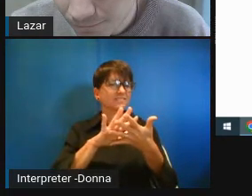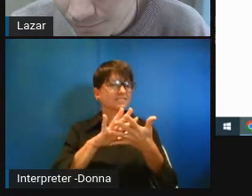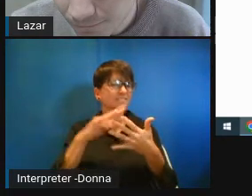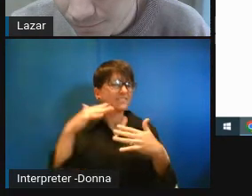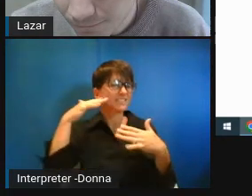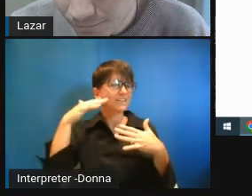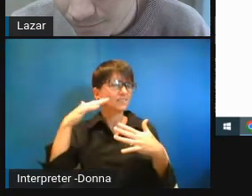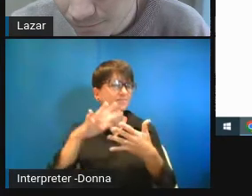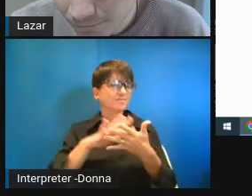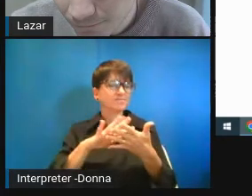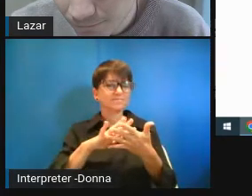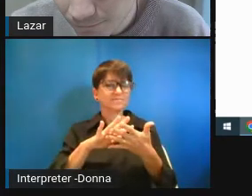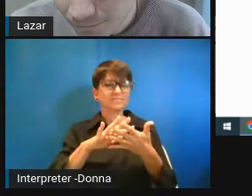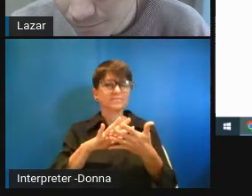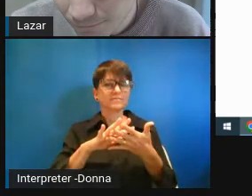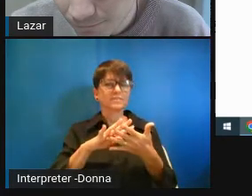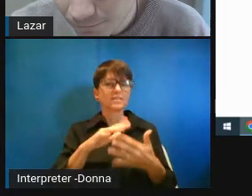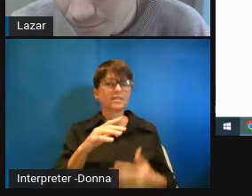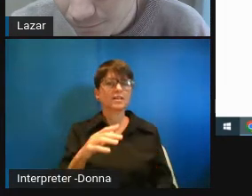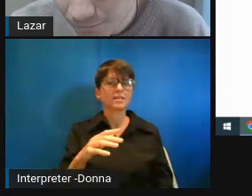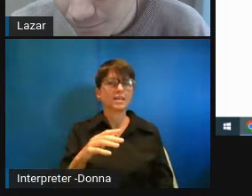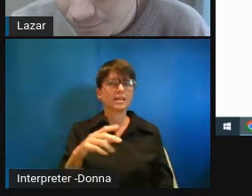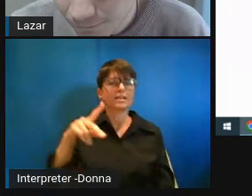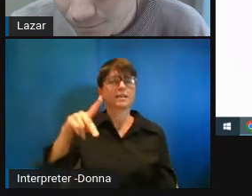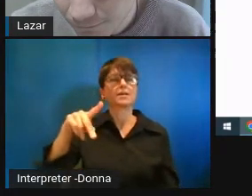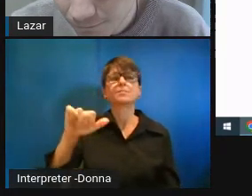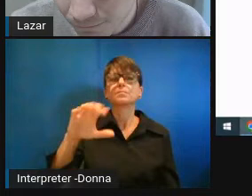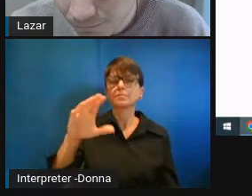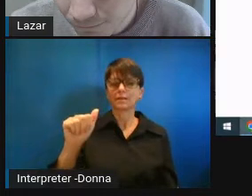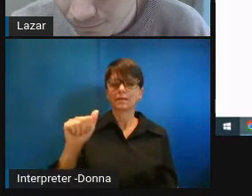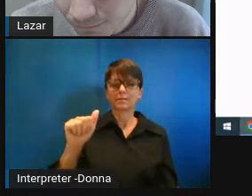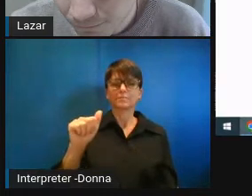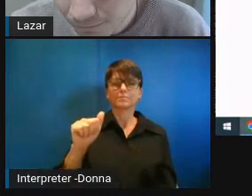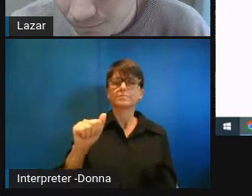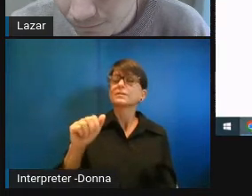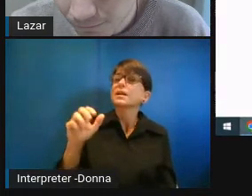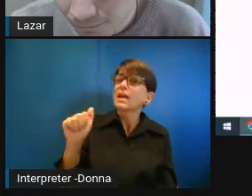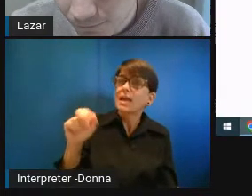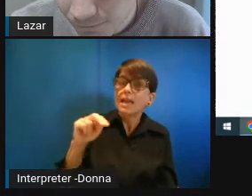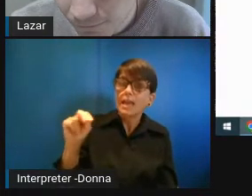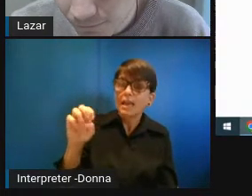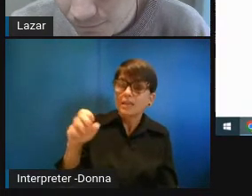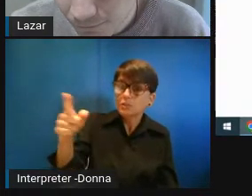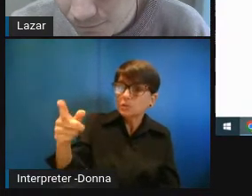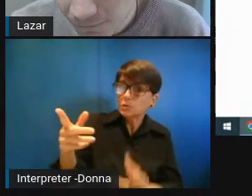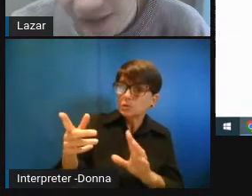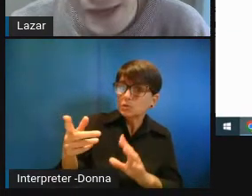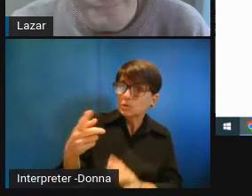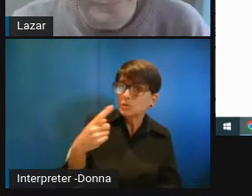You were saying here in the chat that accessibility is a verb, it does not stop basically.